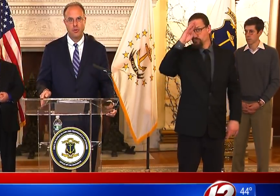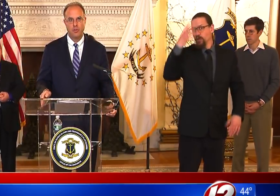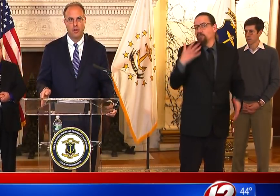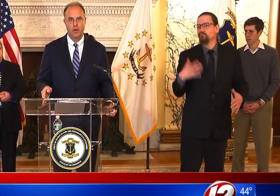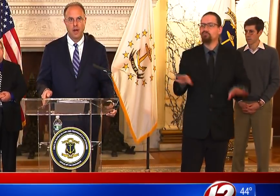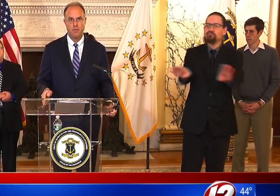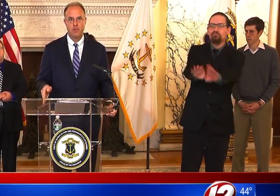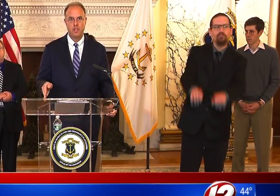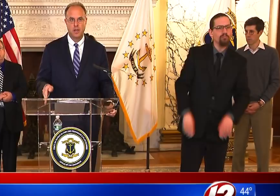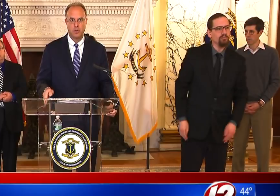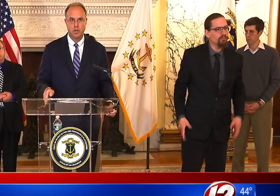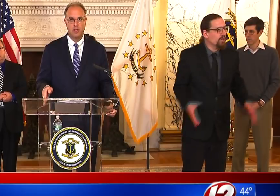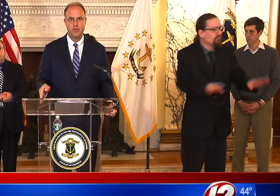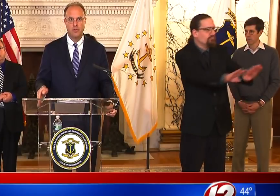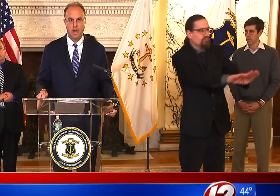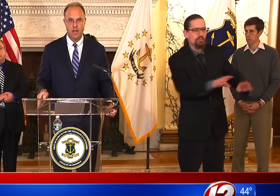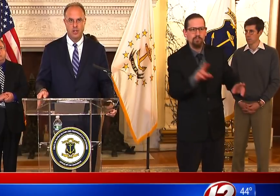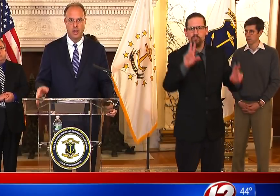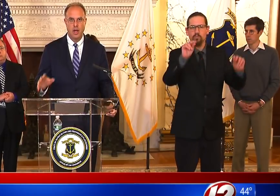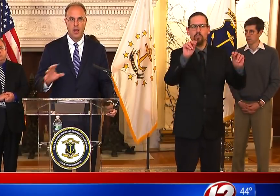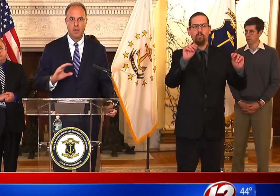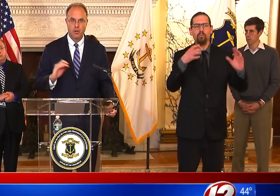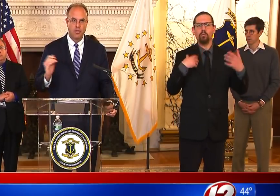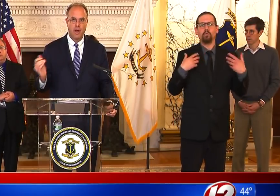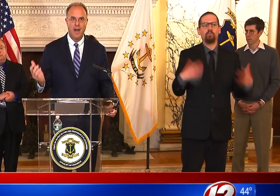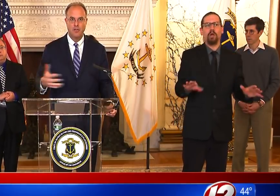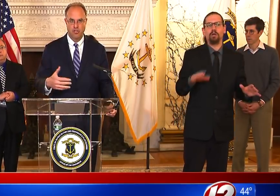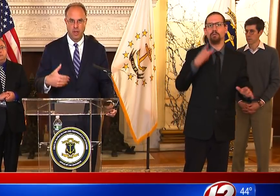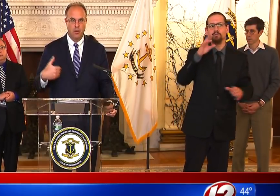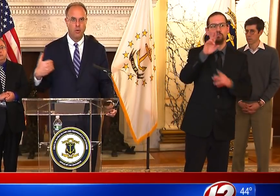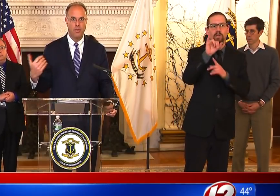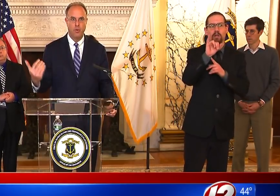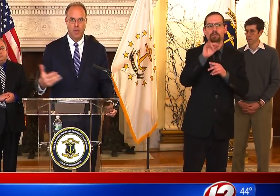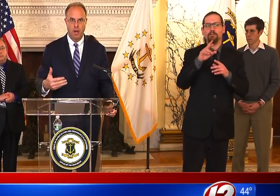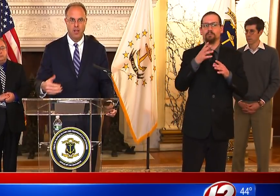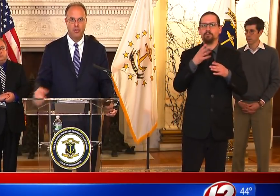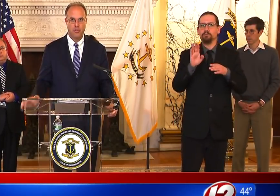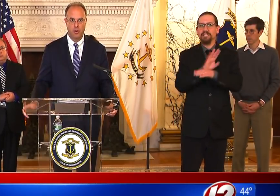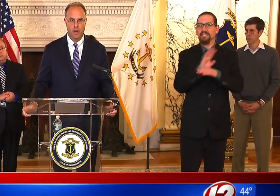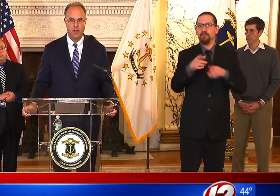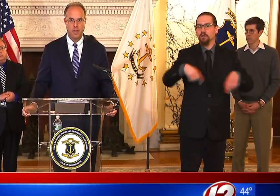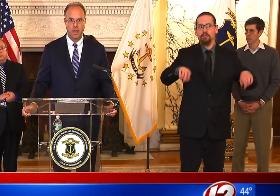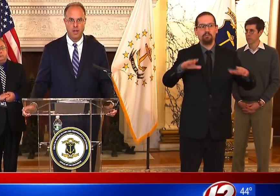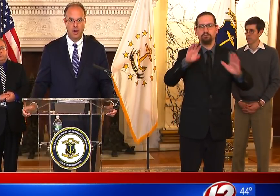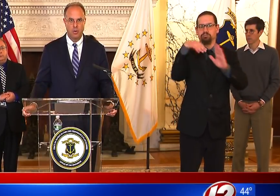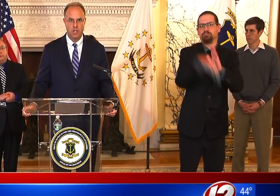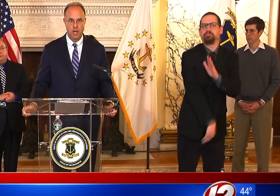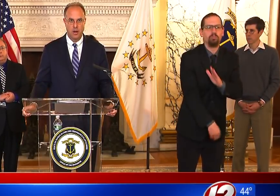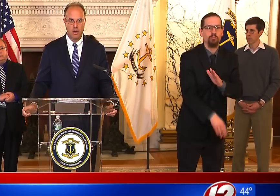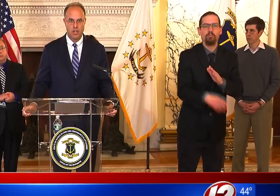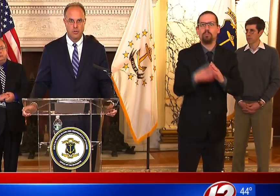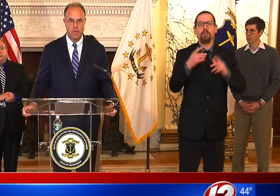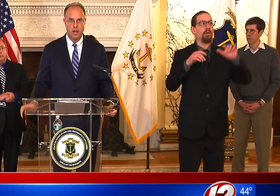MONITOR STATES AND WHERE THEY ARE UNDERTAKING OPENINGS AND CLOSINGS TO MAKE SURE OUR STORES ARE NOT